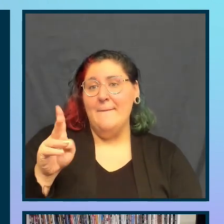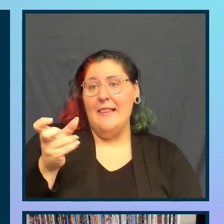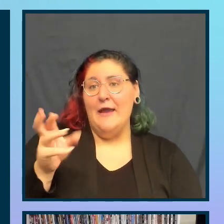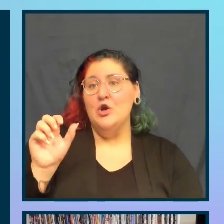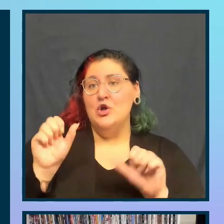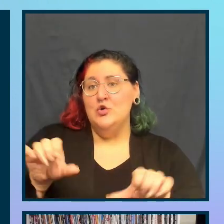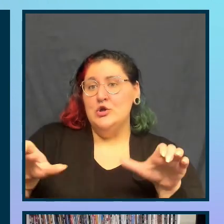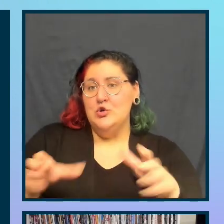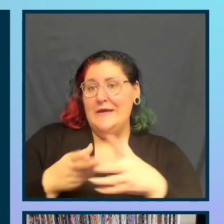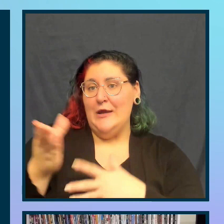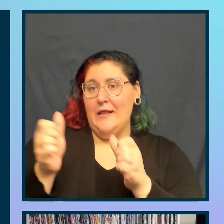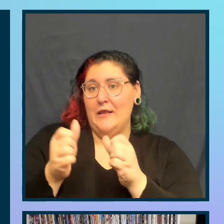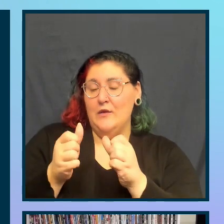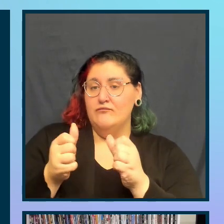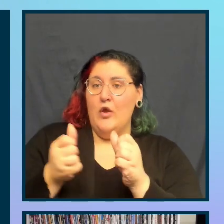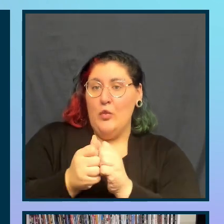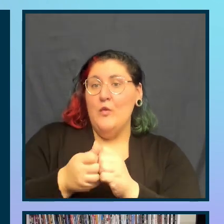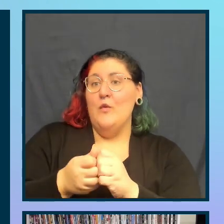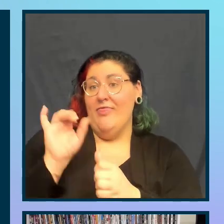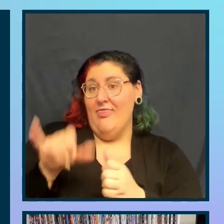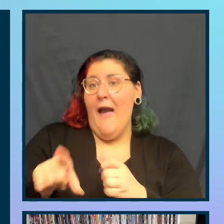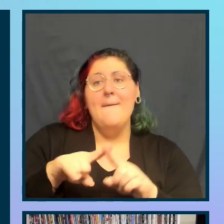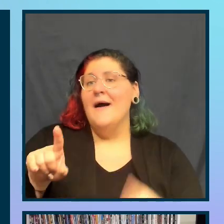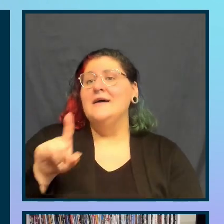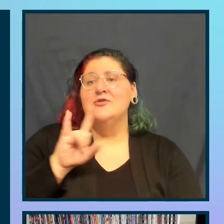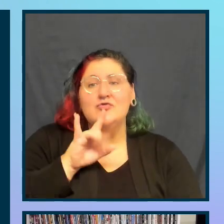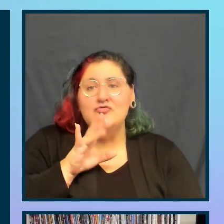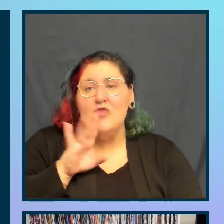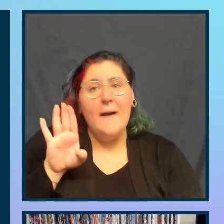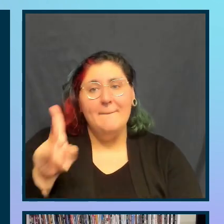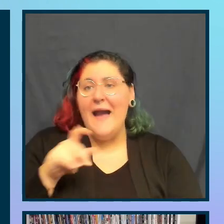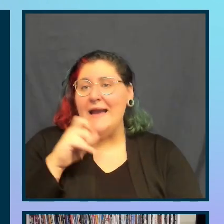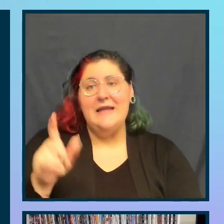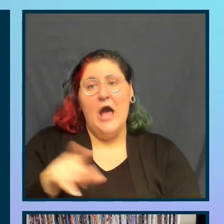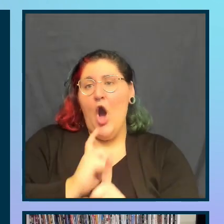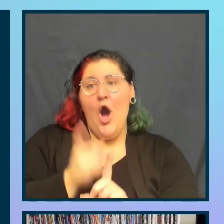However, TalkBack is not installed by default. You can install TalkBack by logging into your Google account